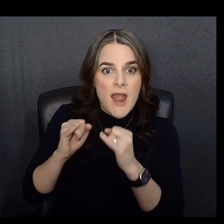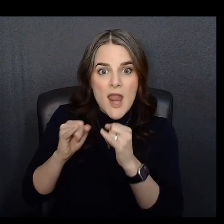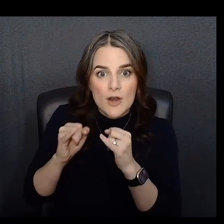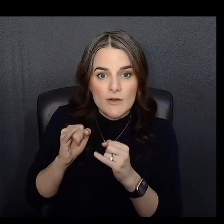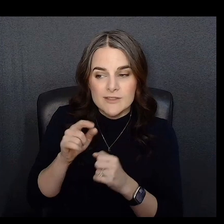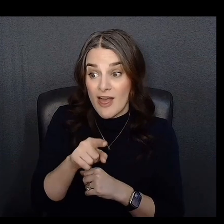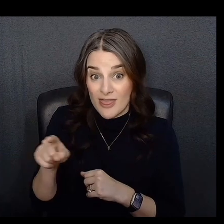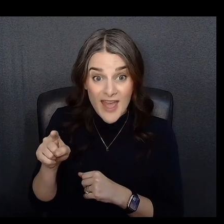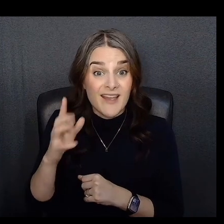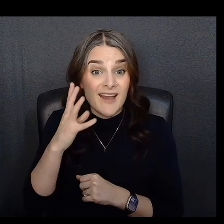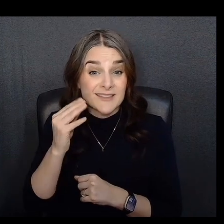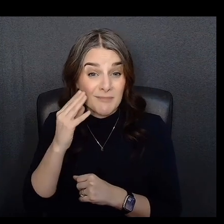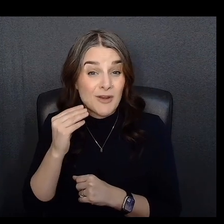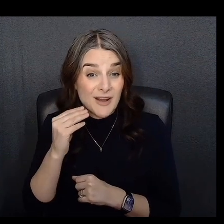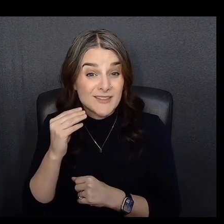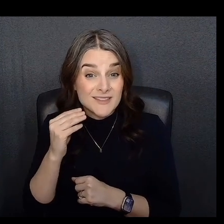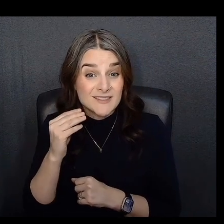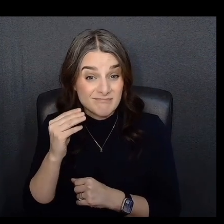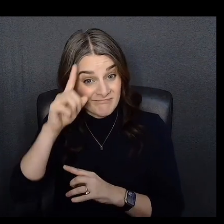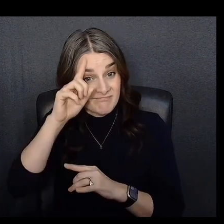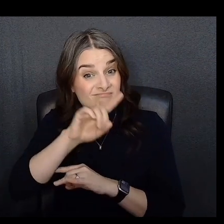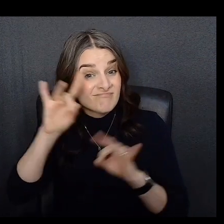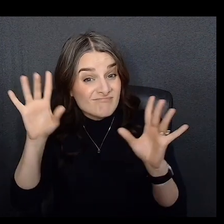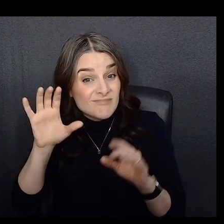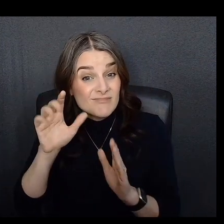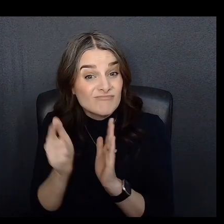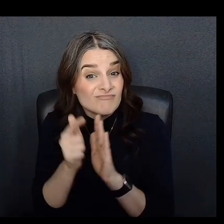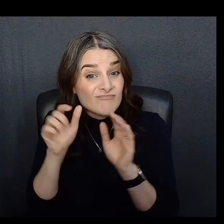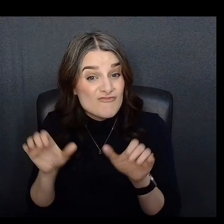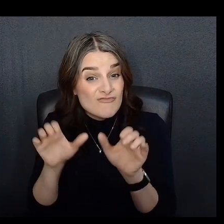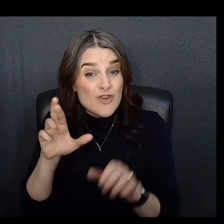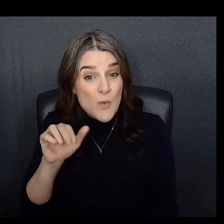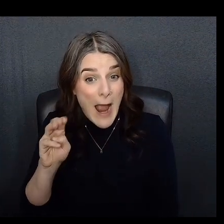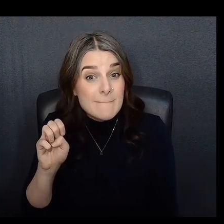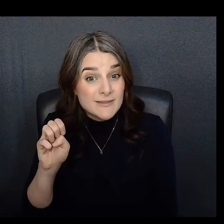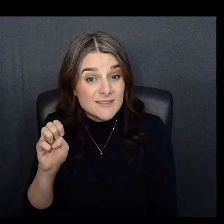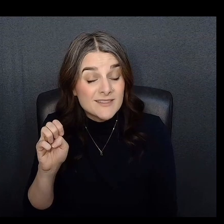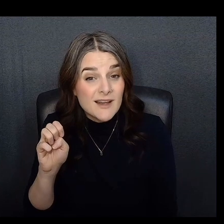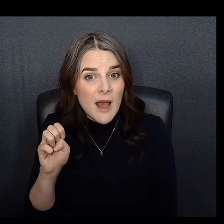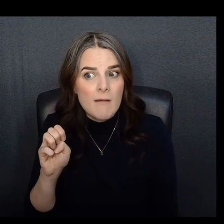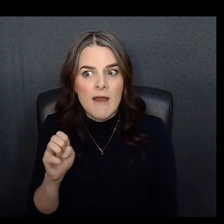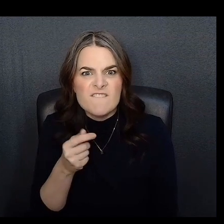have experienced crime, but very few have reported then to the police.